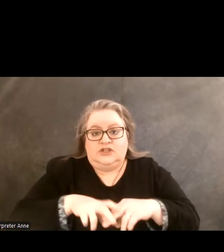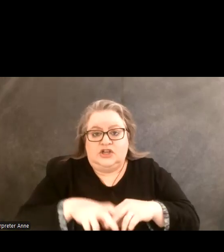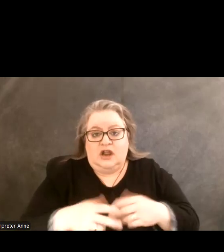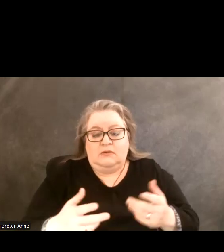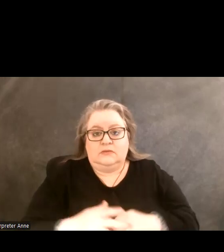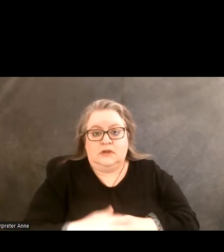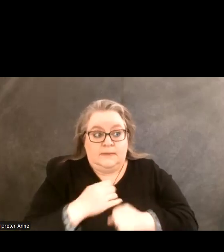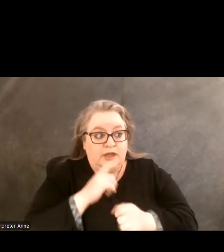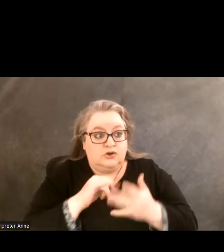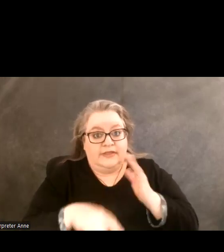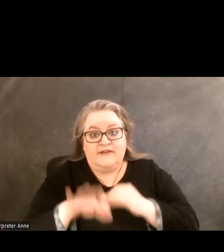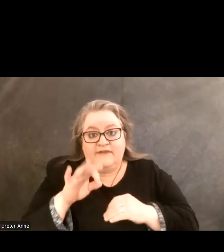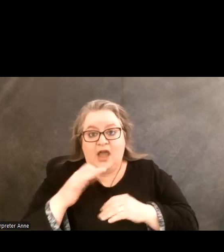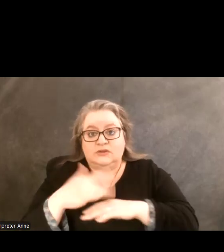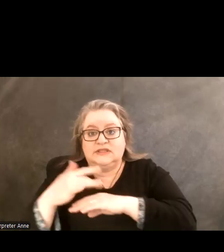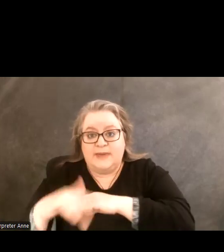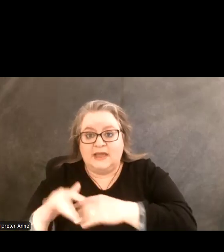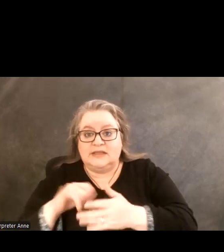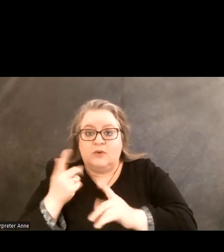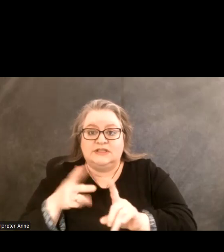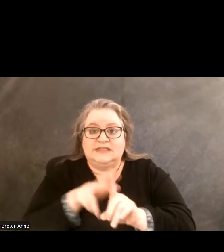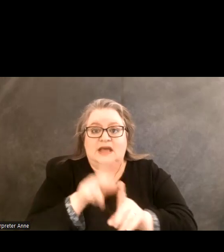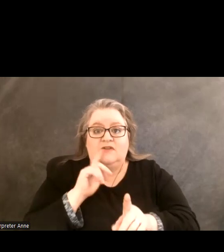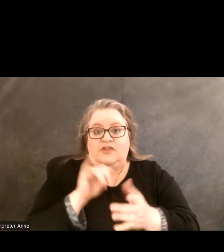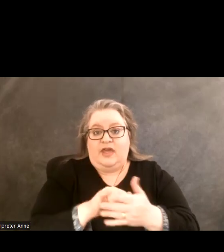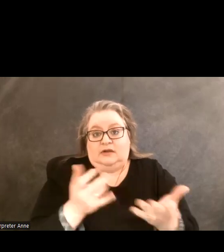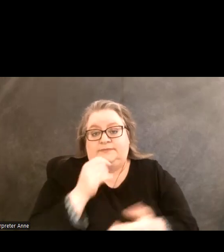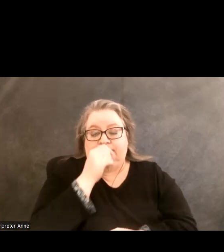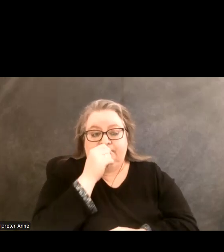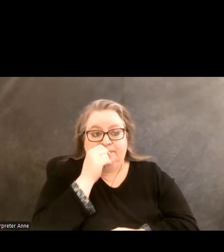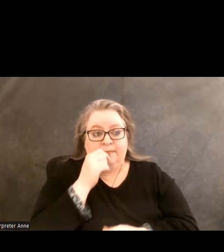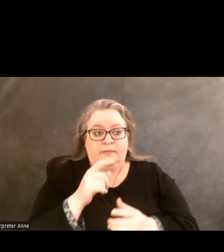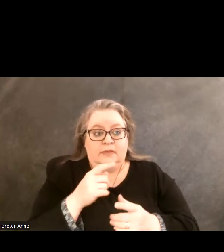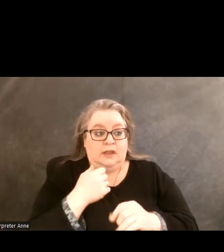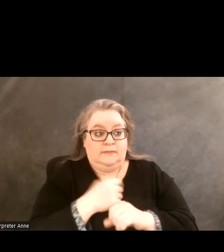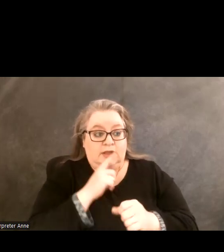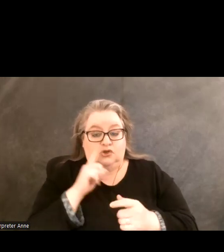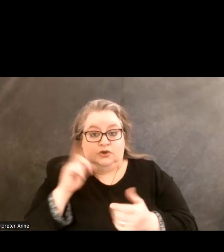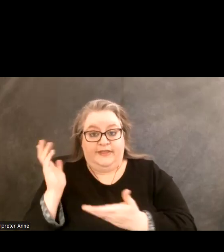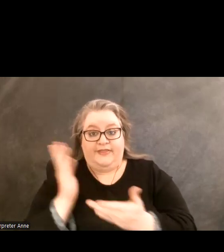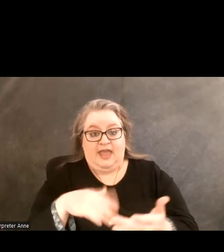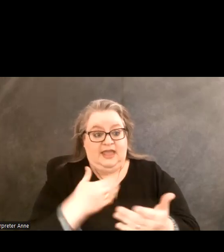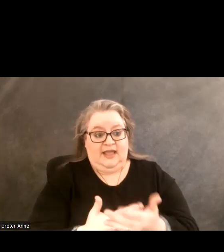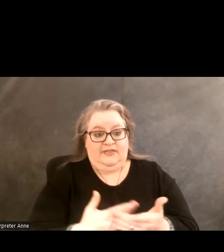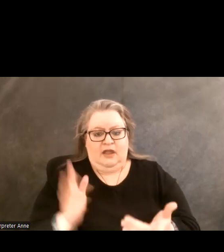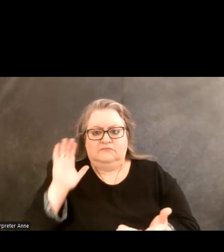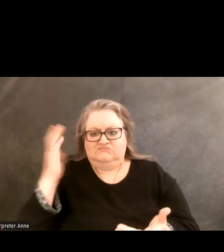found the space that was assigned for that, and make sure they get there. Okay, seemed simple enough.